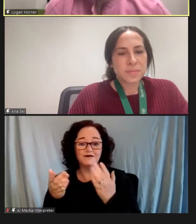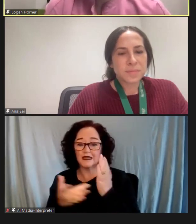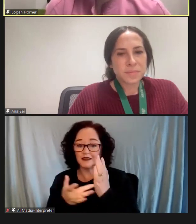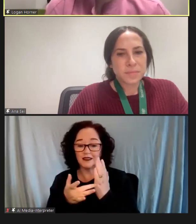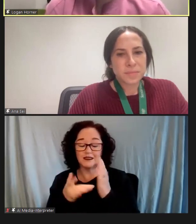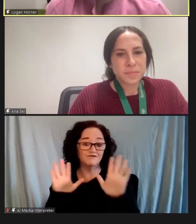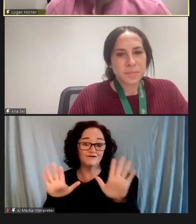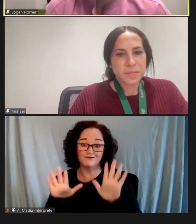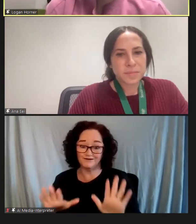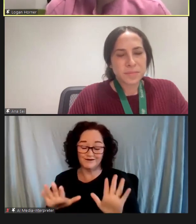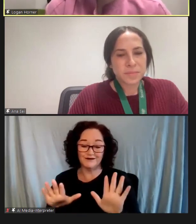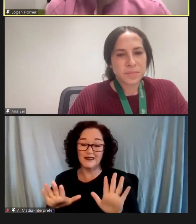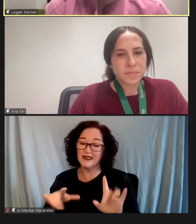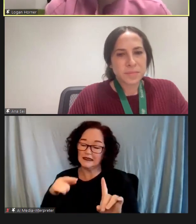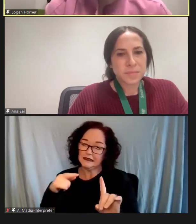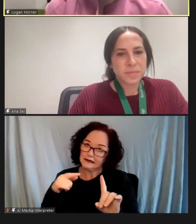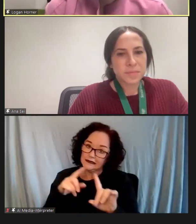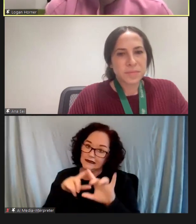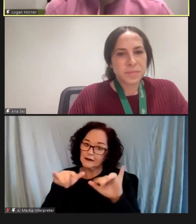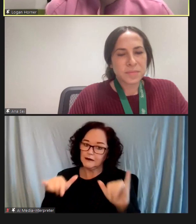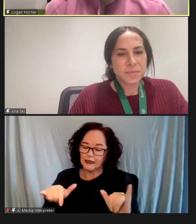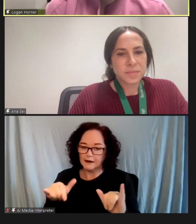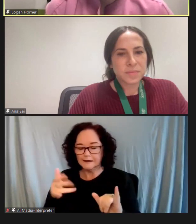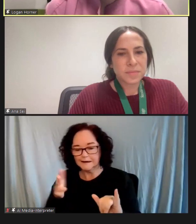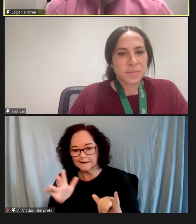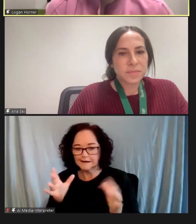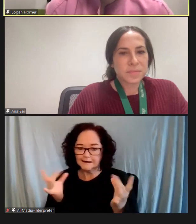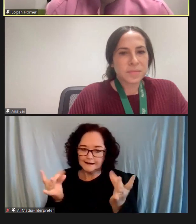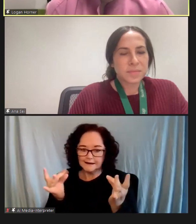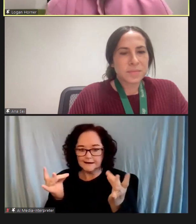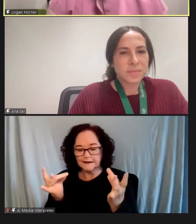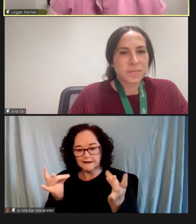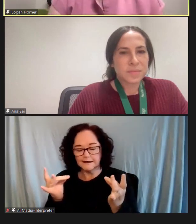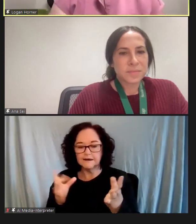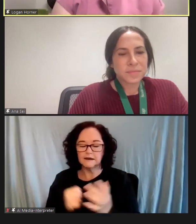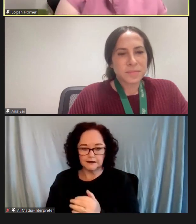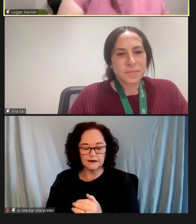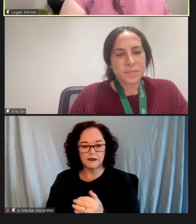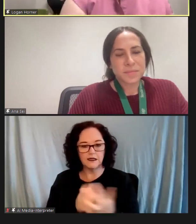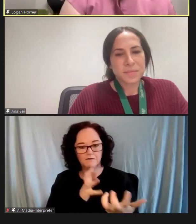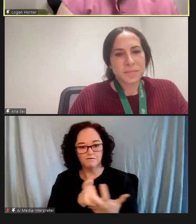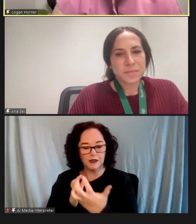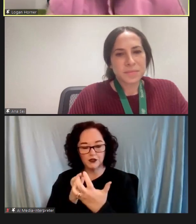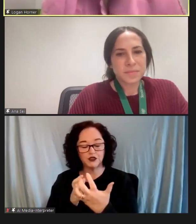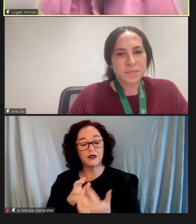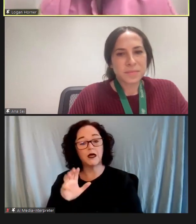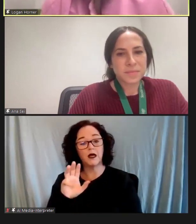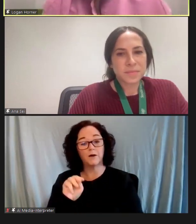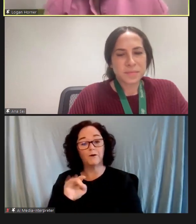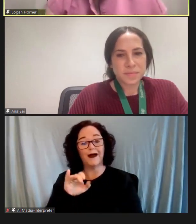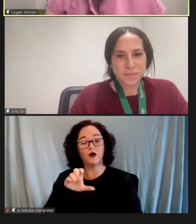finicky for these kids so um usually my